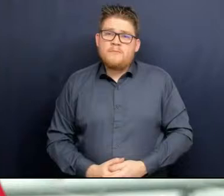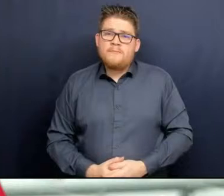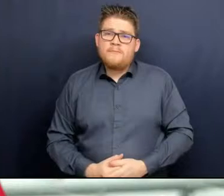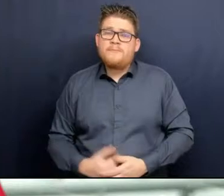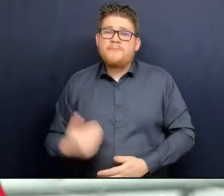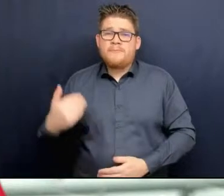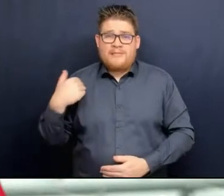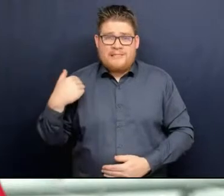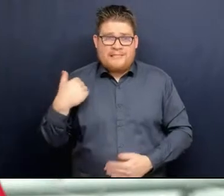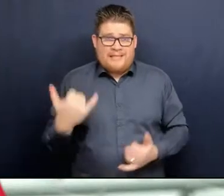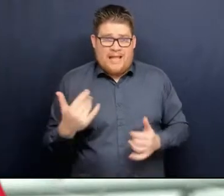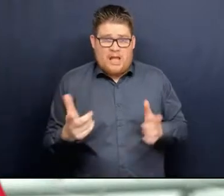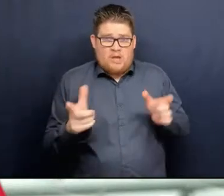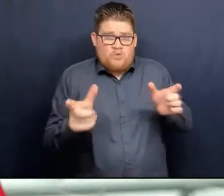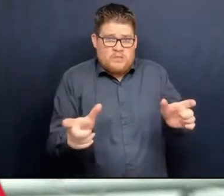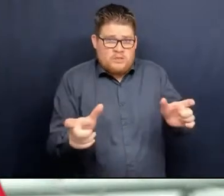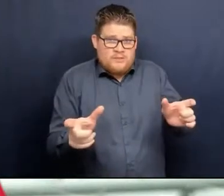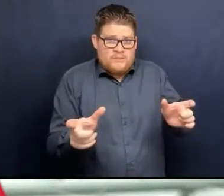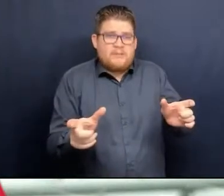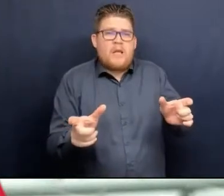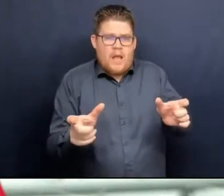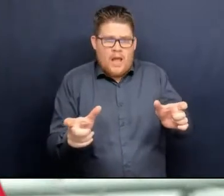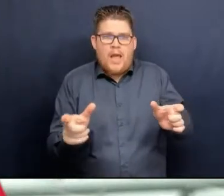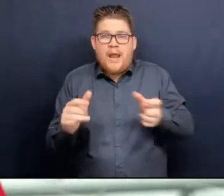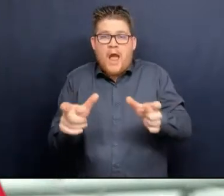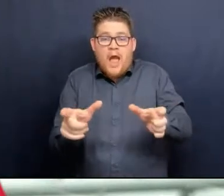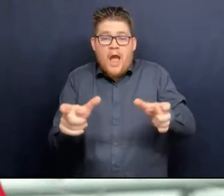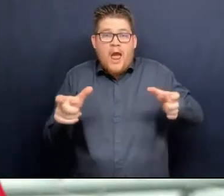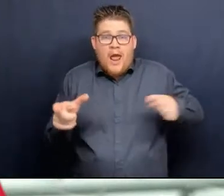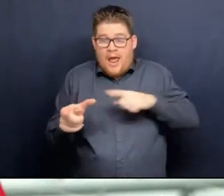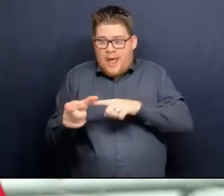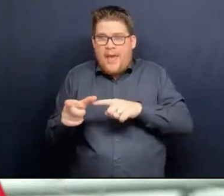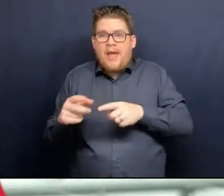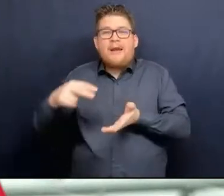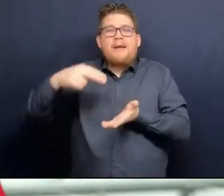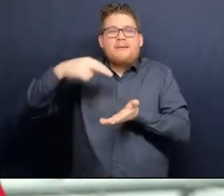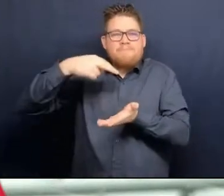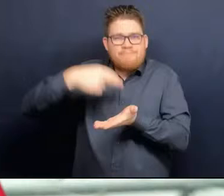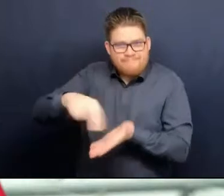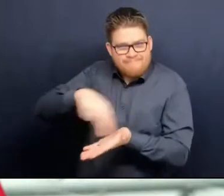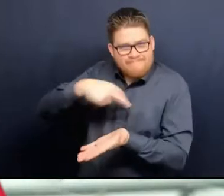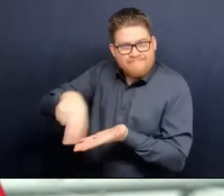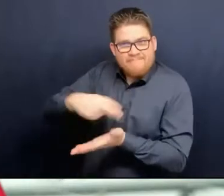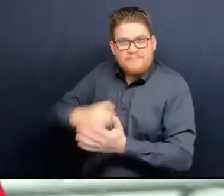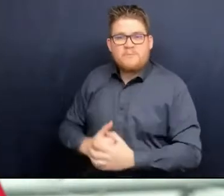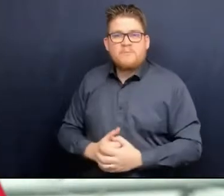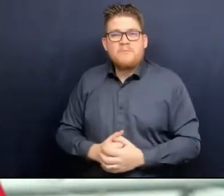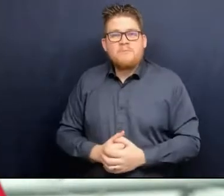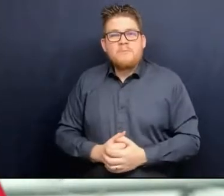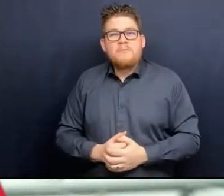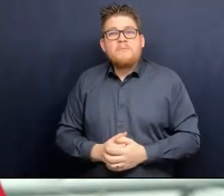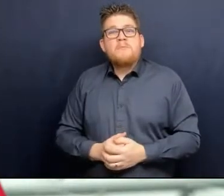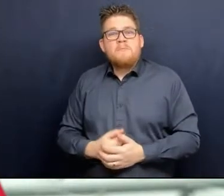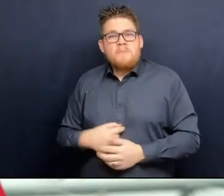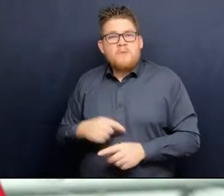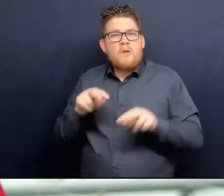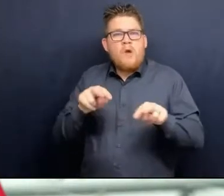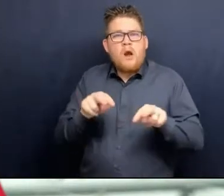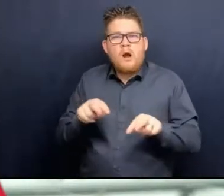bit, allowing dancing whatnot, and we've seen some videos of places over the weekend where you know it looked like A party